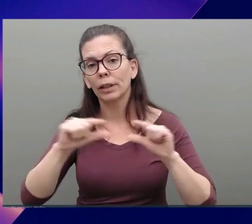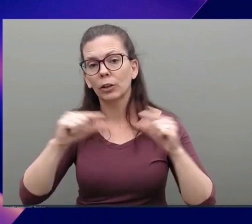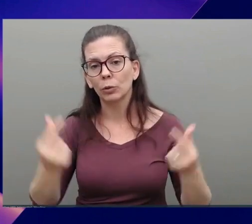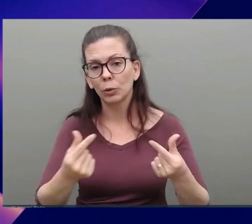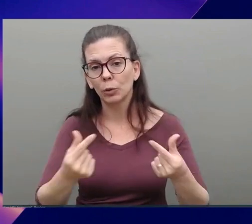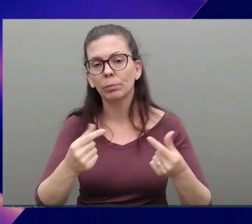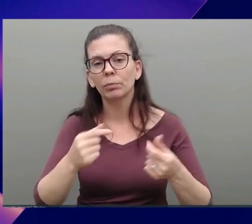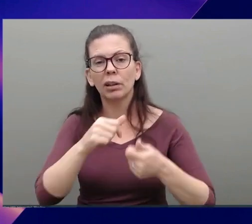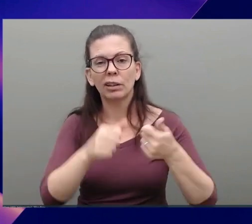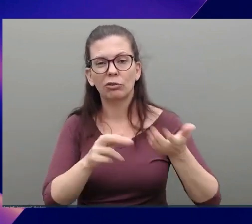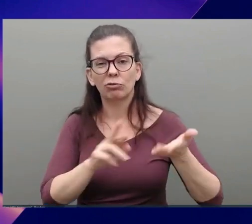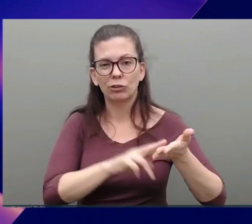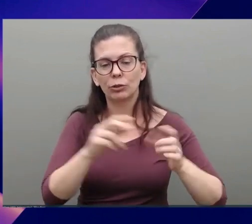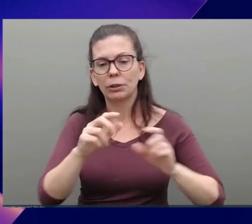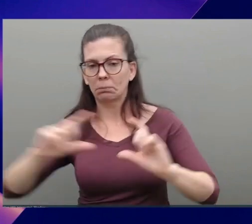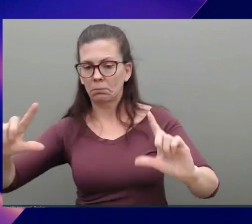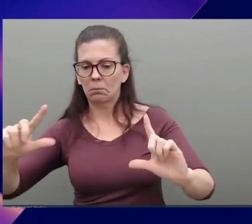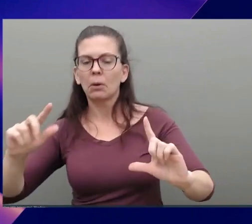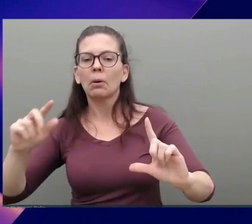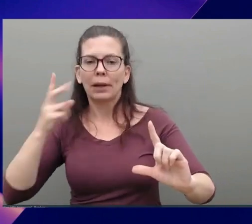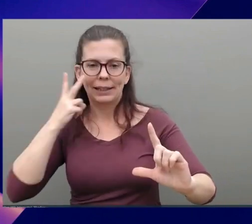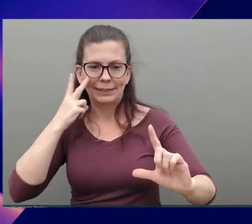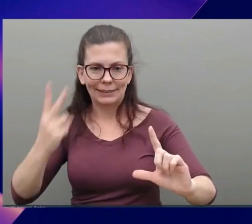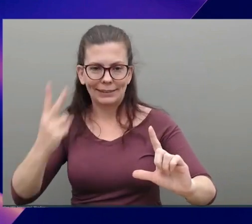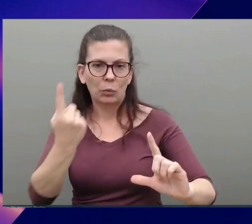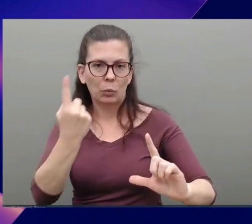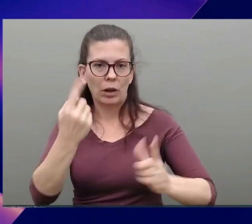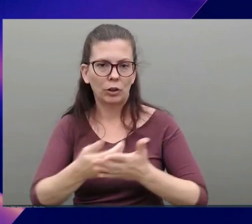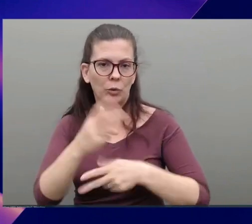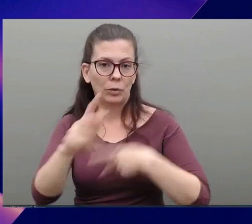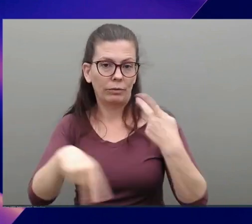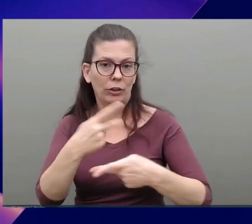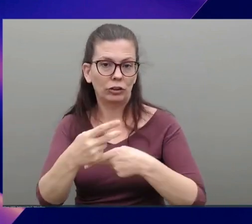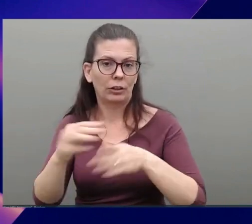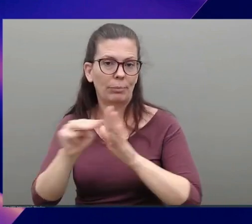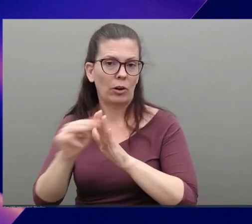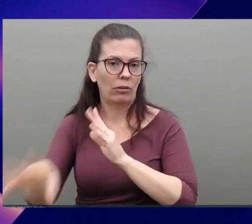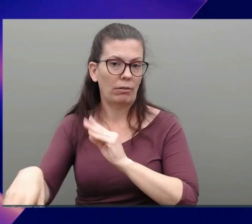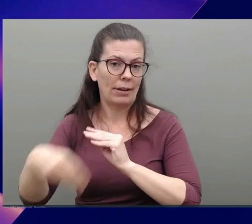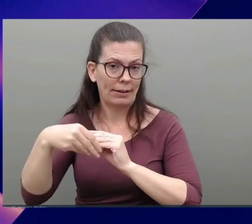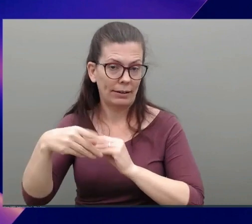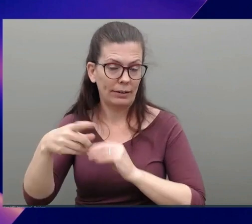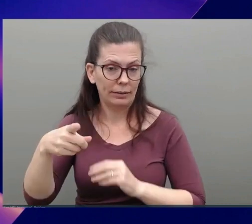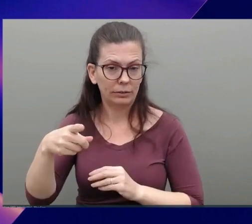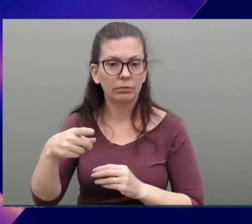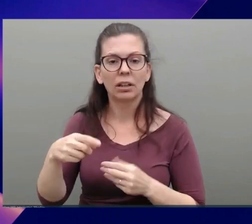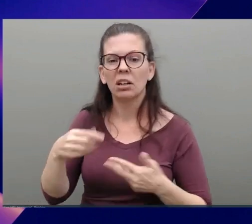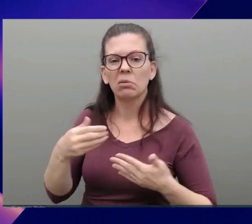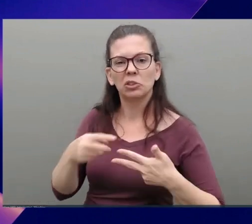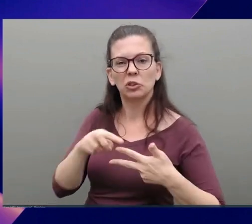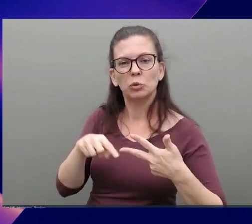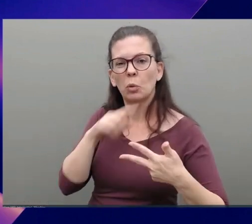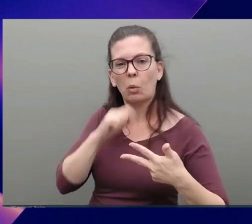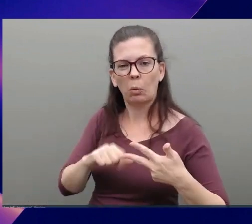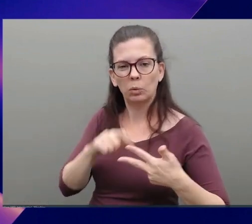and I can see there's one new version of the model that's been added. I have two previous versions, both have been approved,